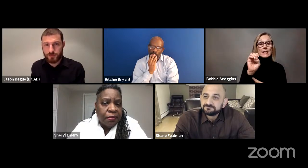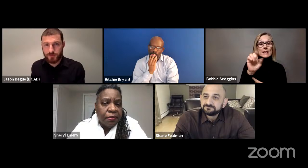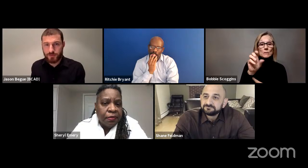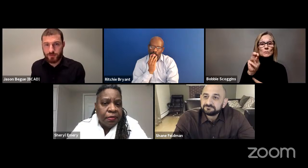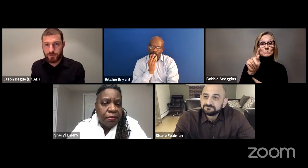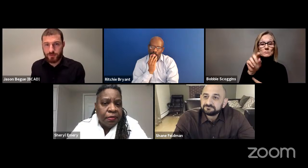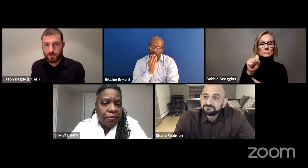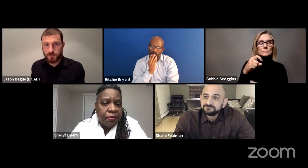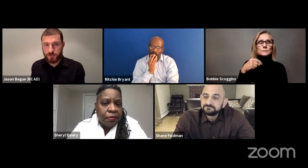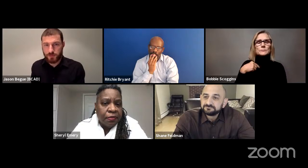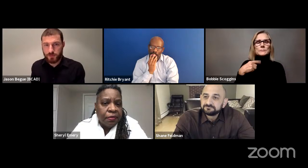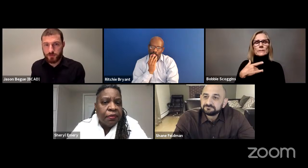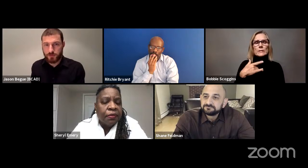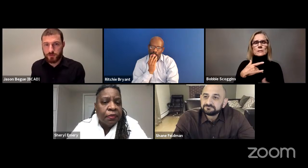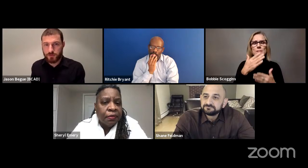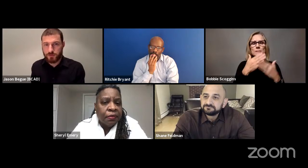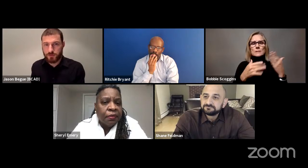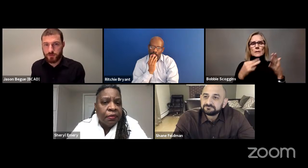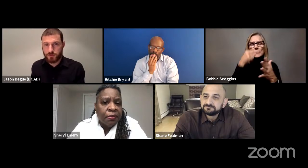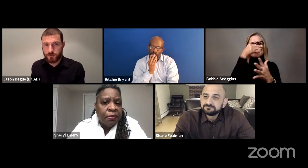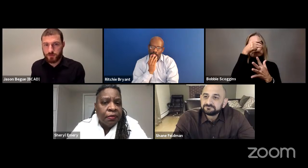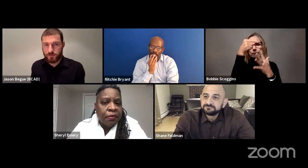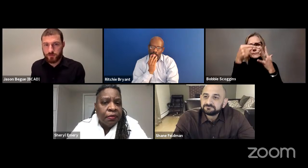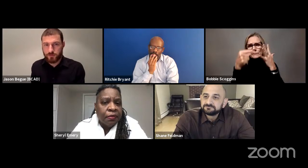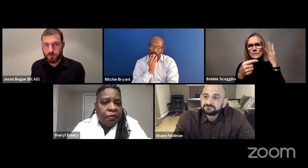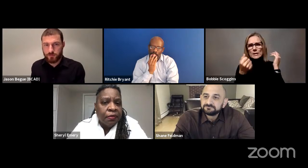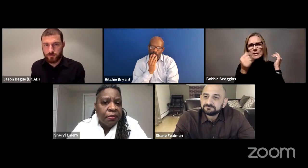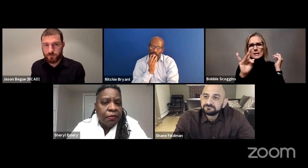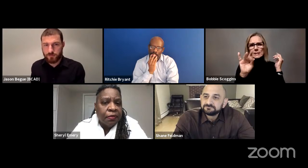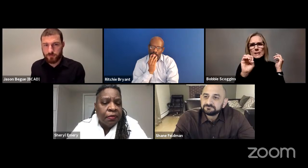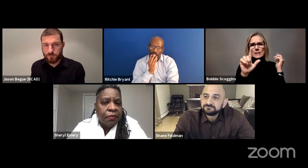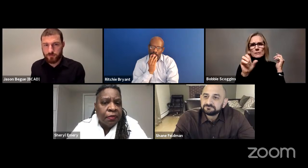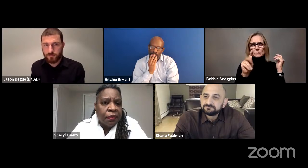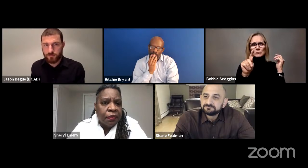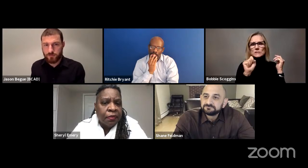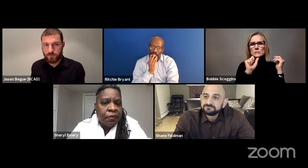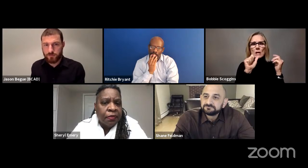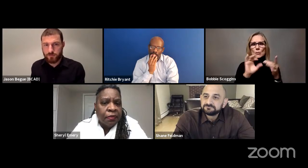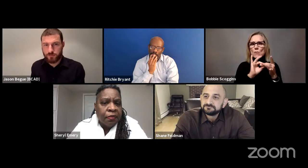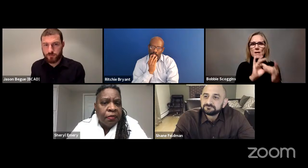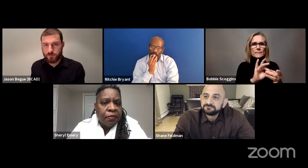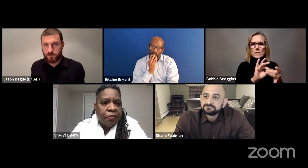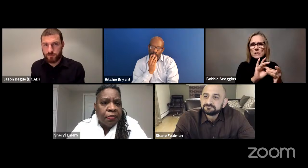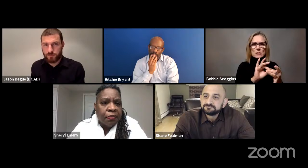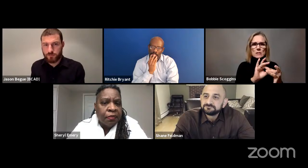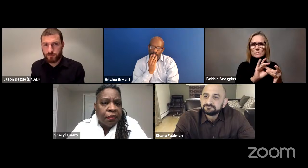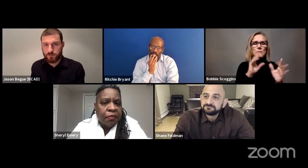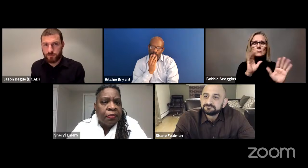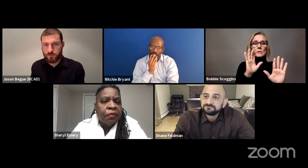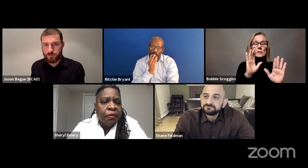versus having the windows and doors built in. When I look at the 18 elements, some of